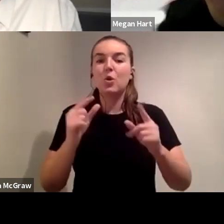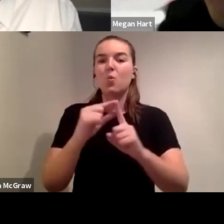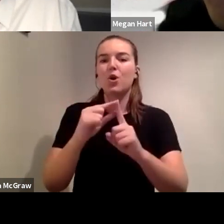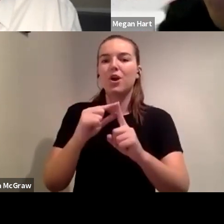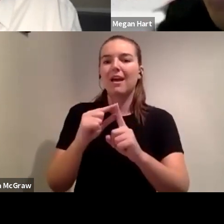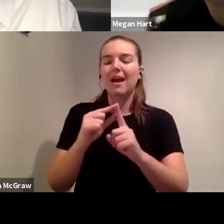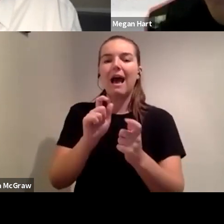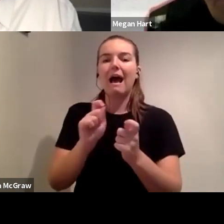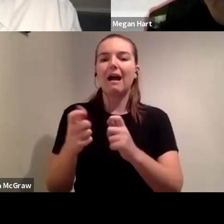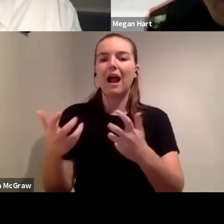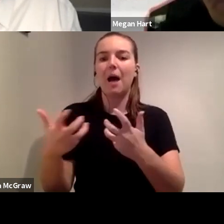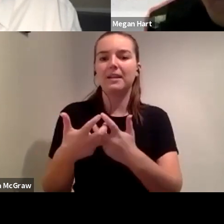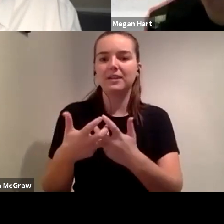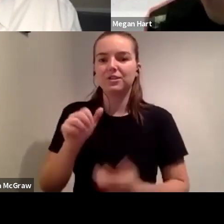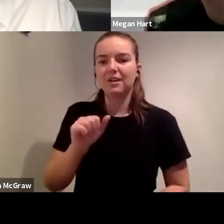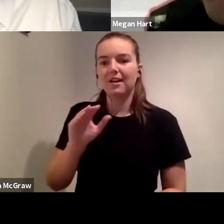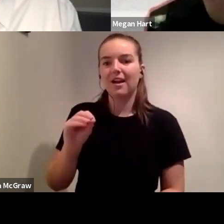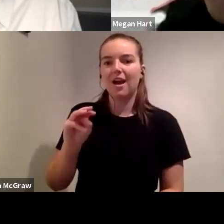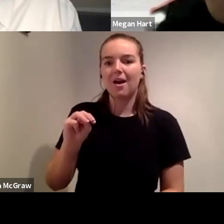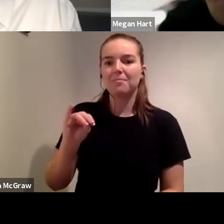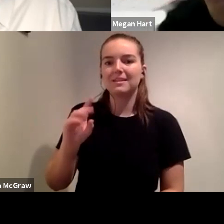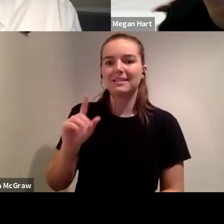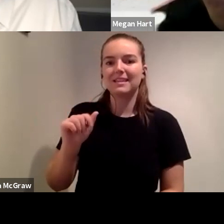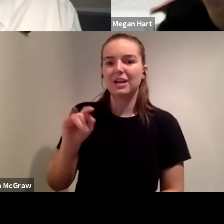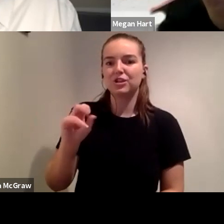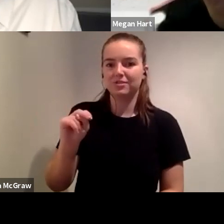Who talk about accommodations.